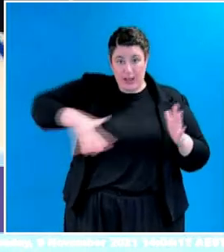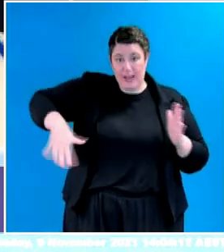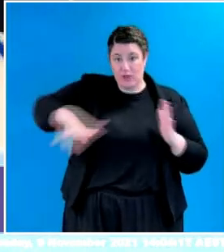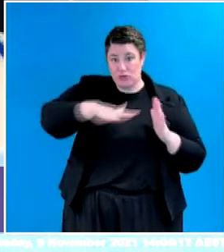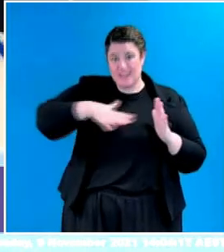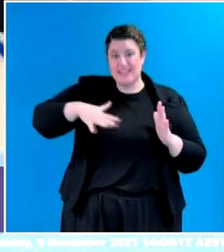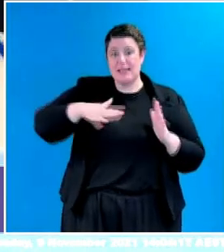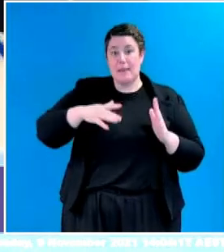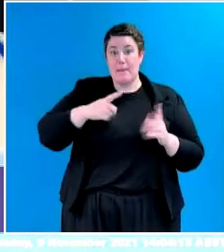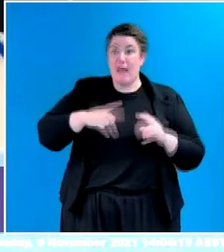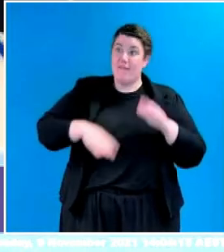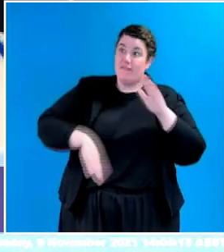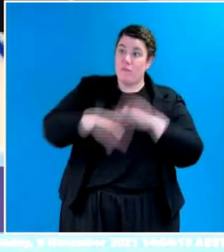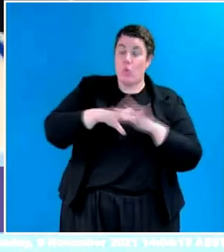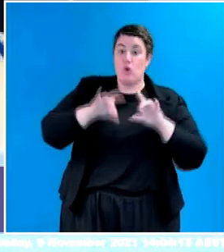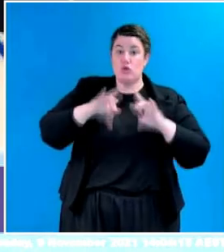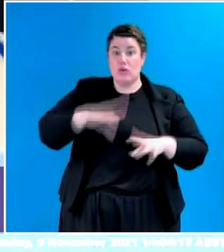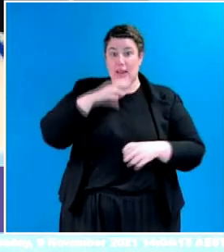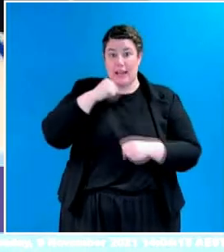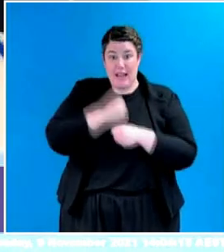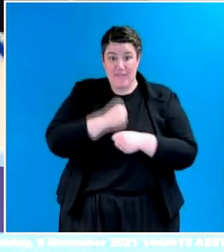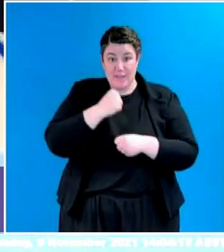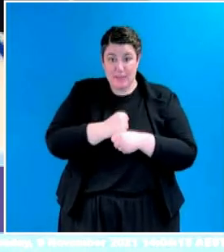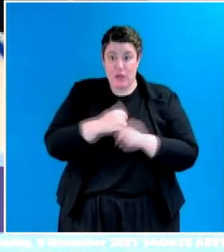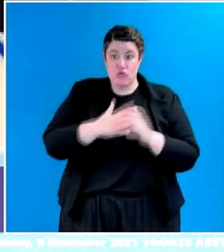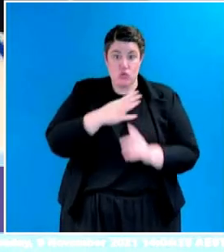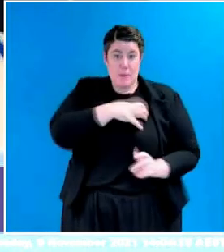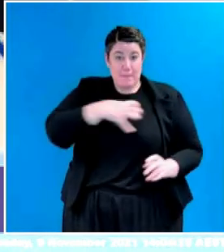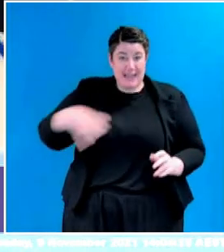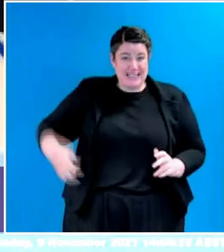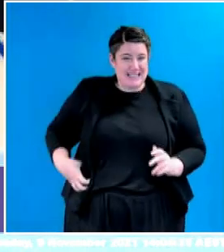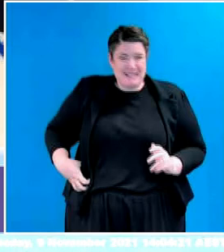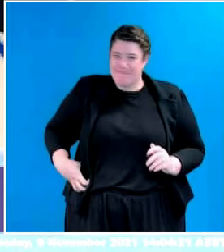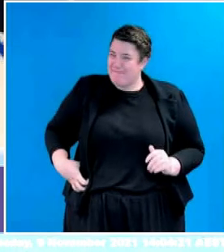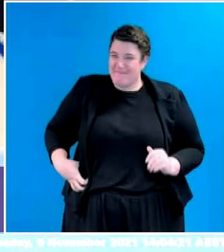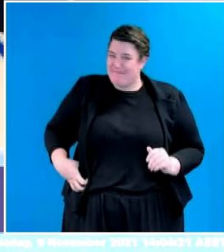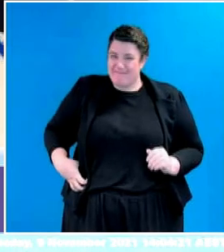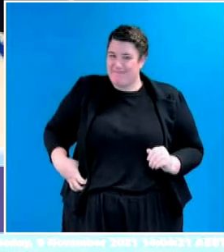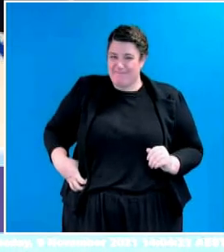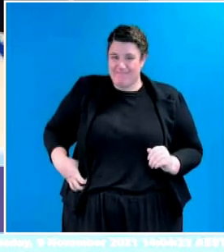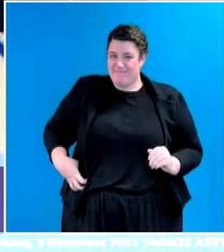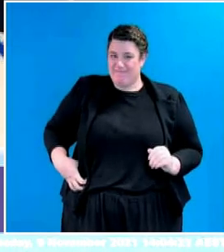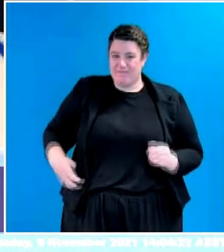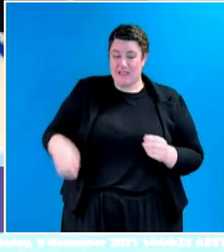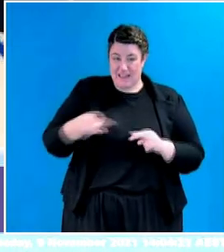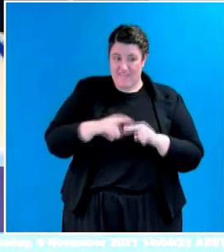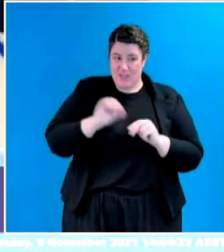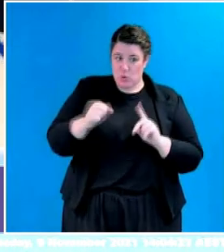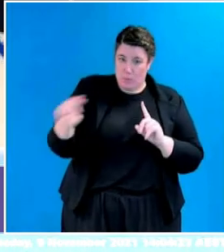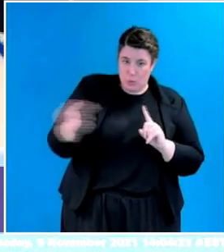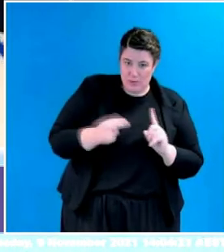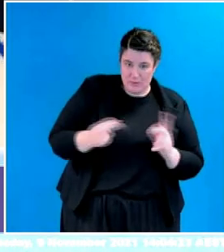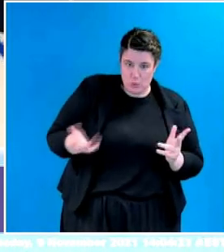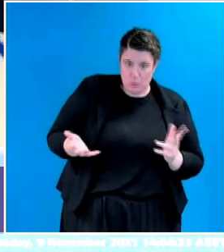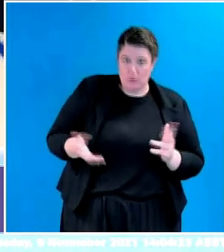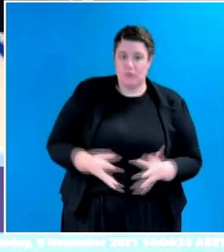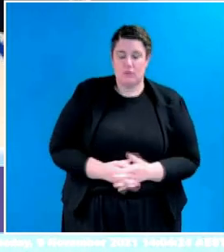but I don't believe the papers were cleared through ministers, if that's where you were coming from.